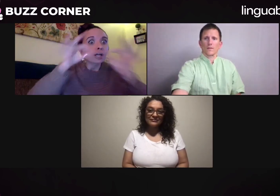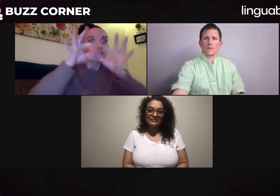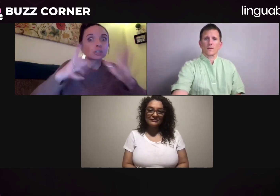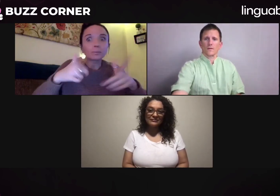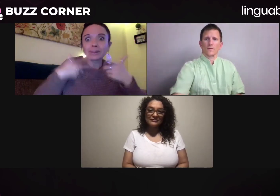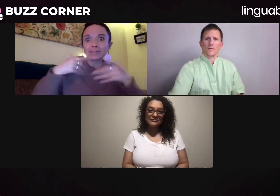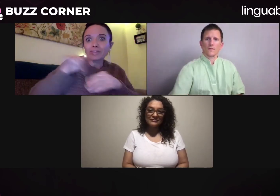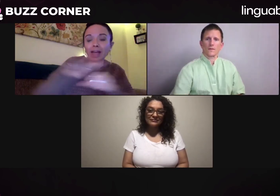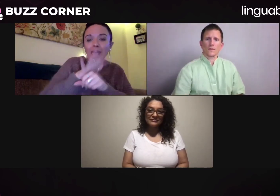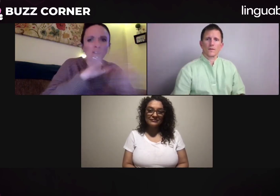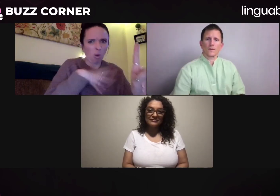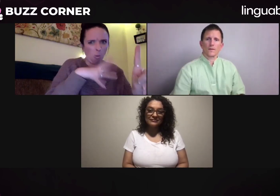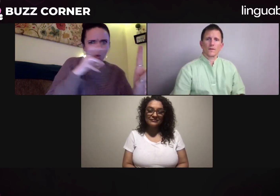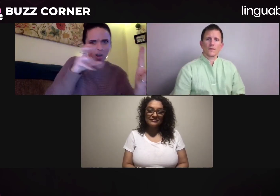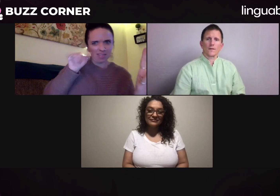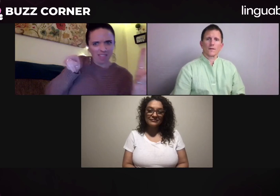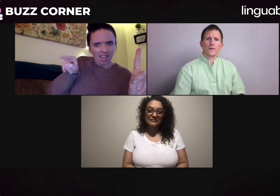So if there's an interpreter who